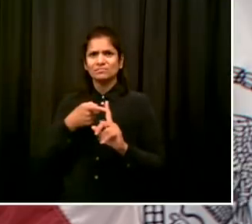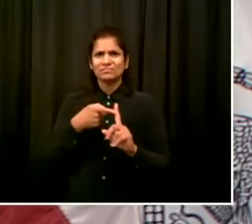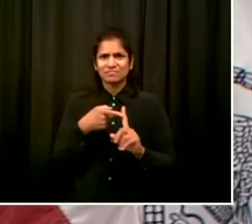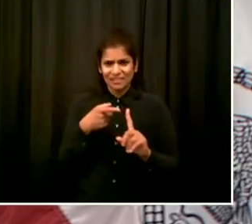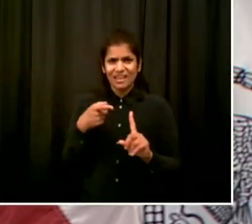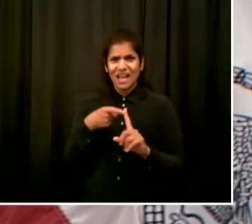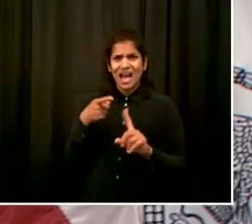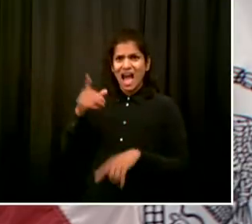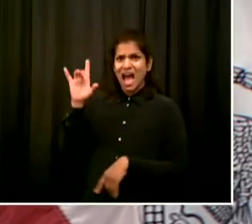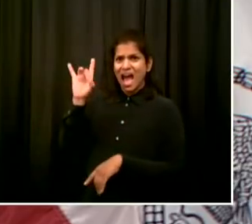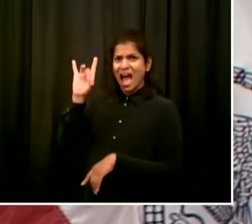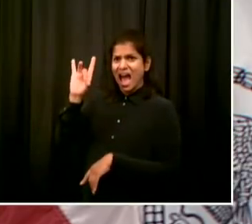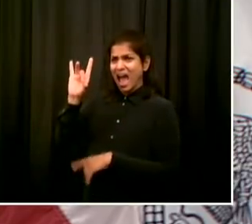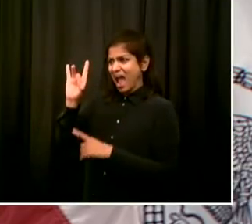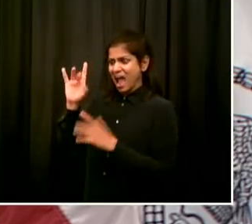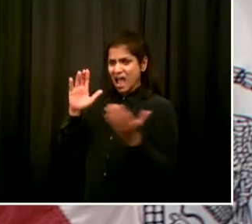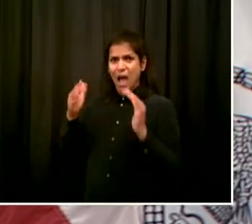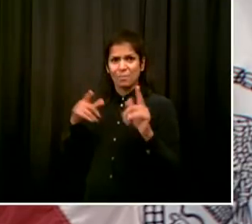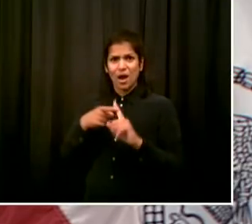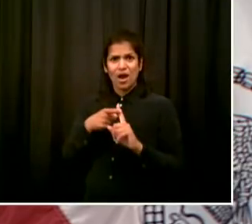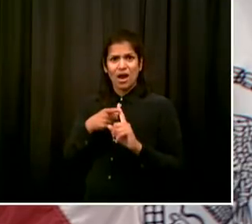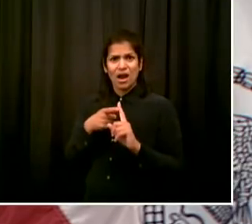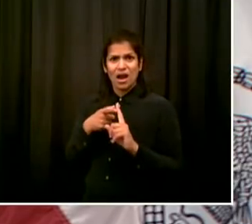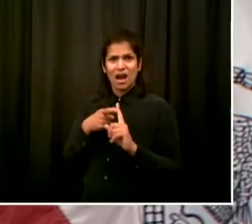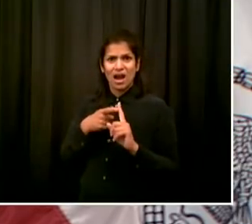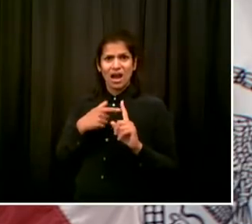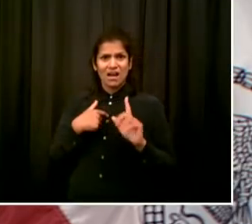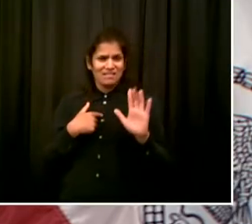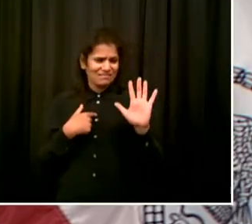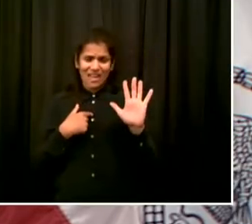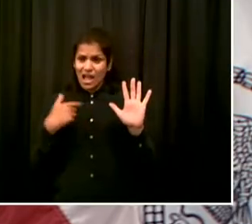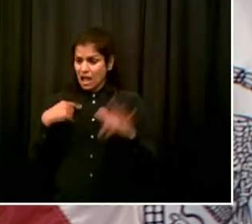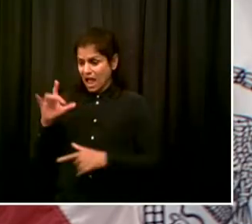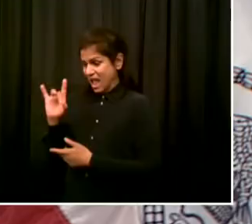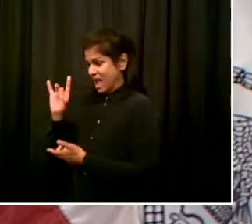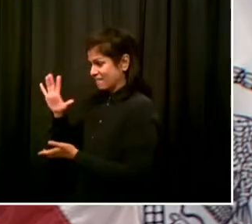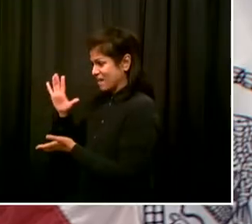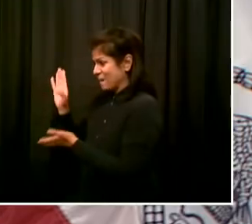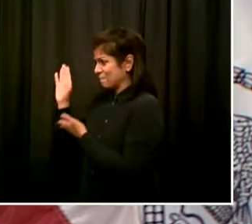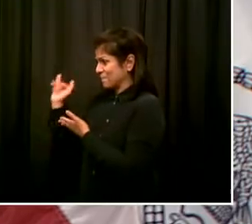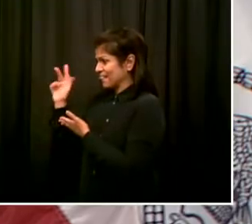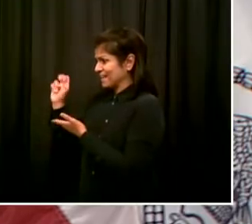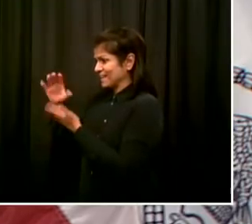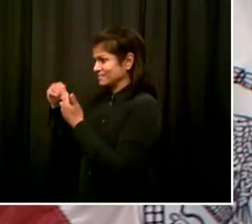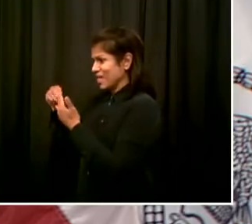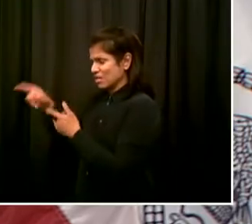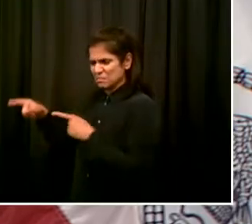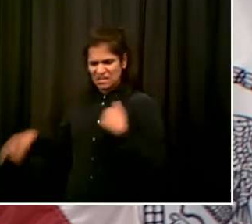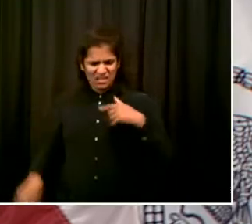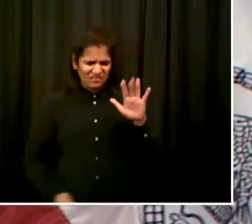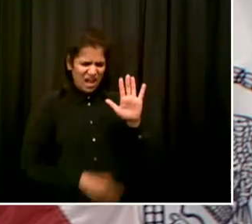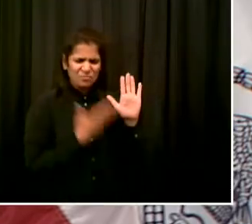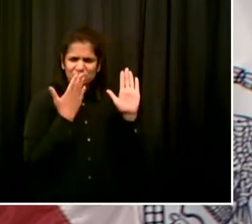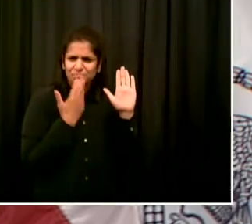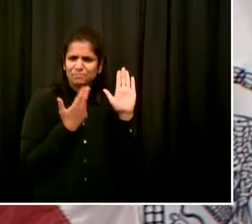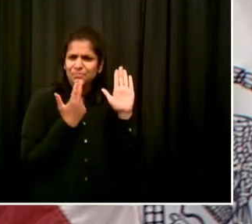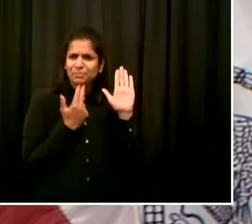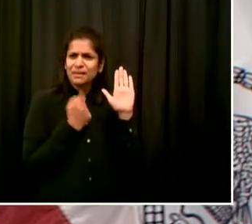NEMOY OCMPARED T TOHEXE PSEEN OF OUR BUDGET. IT WILL BE HANDLED RESPONSIBLY. OUR TEAM HANDLES